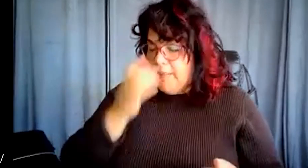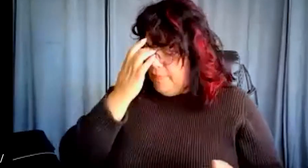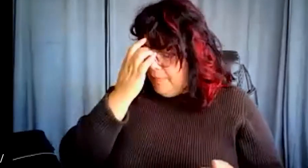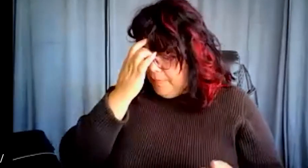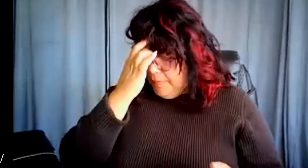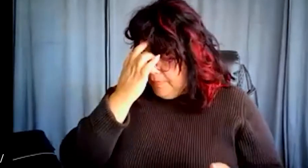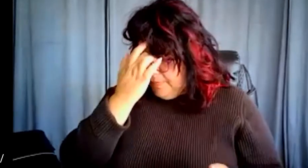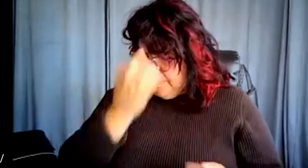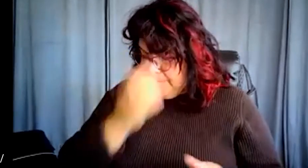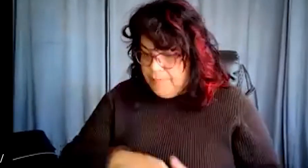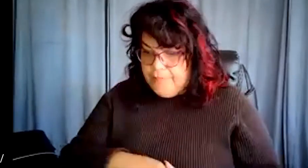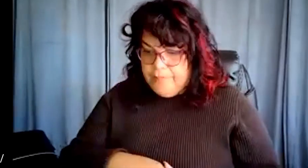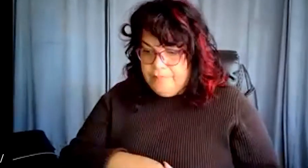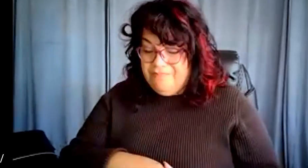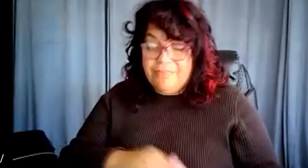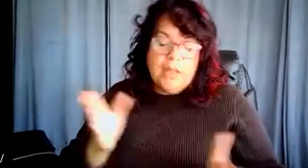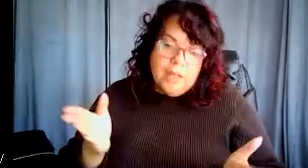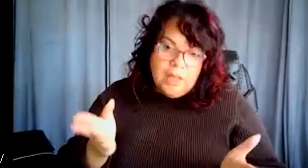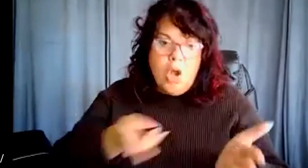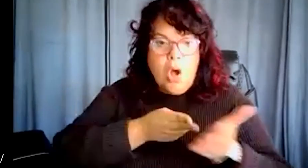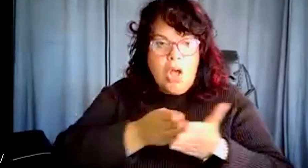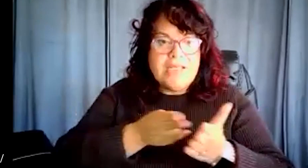I mean, honestly, women should be doing this as well.